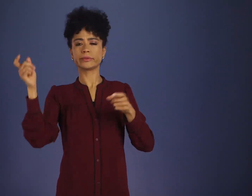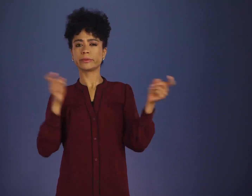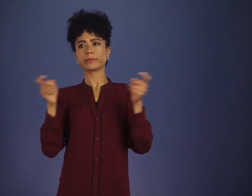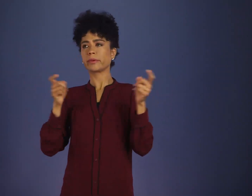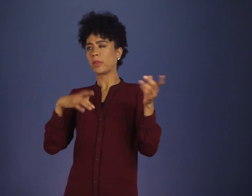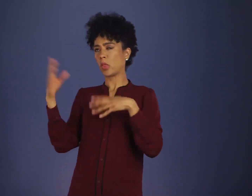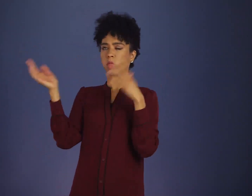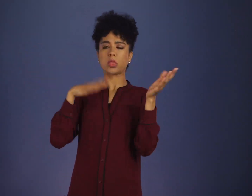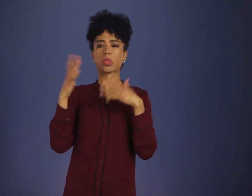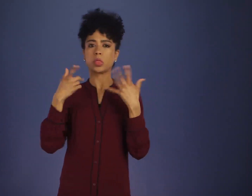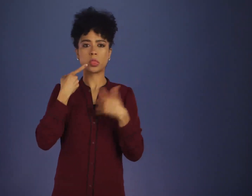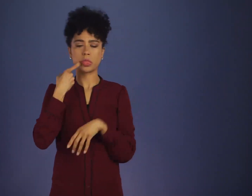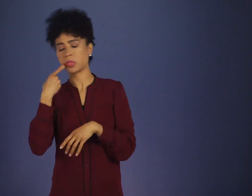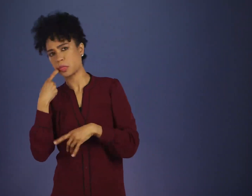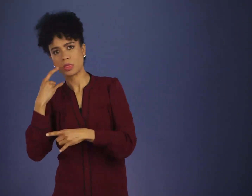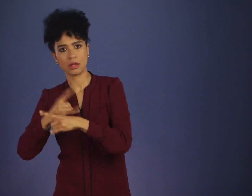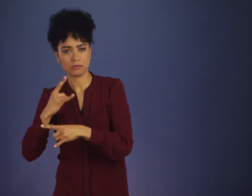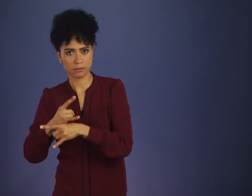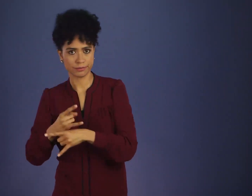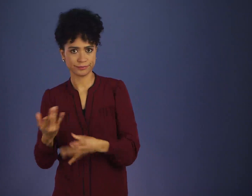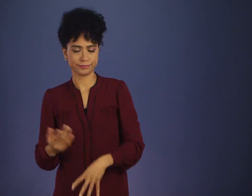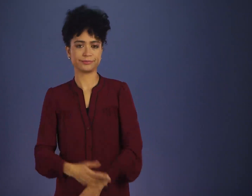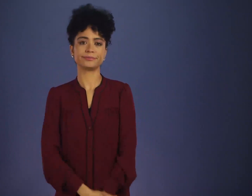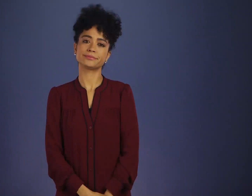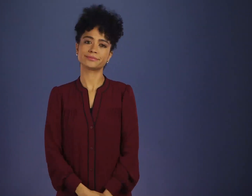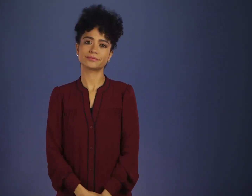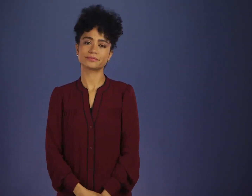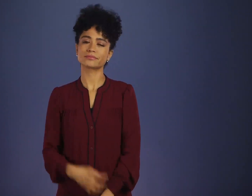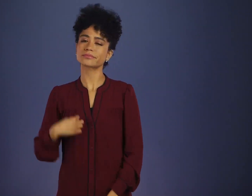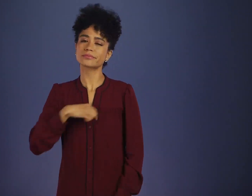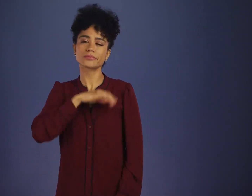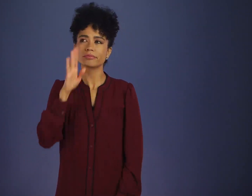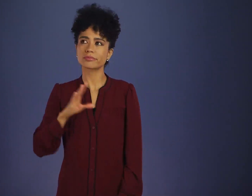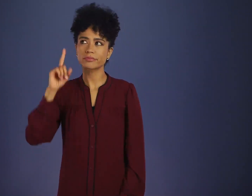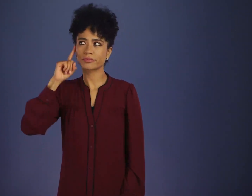our drinking went out of hand and we became alcoholics.